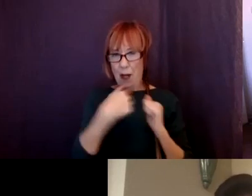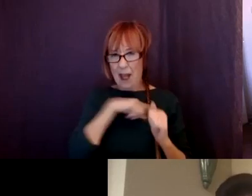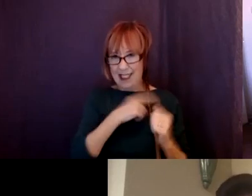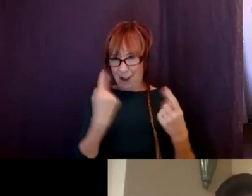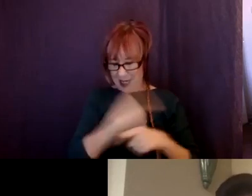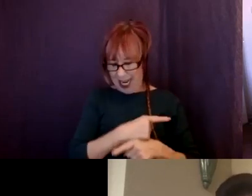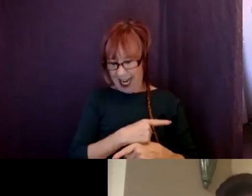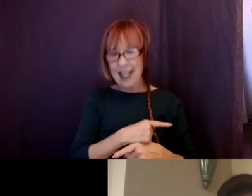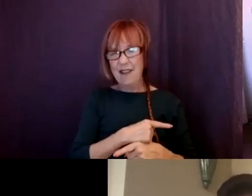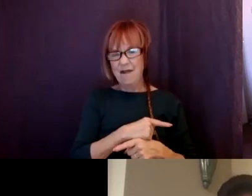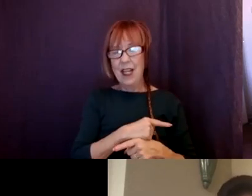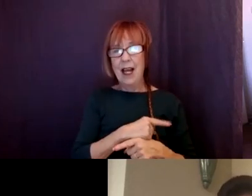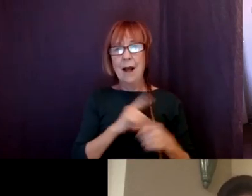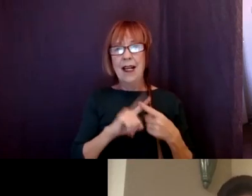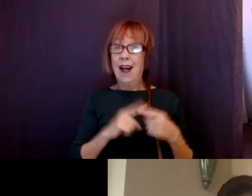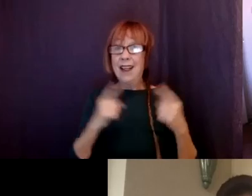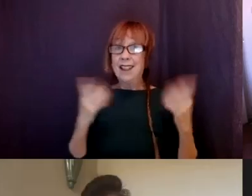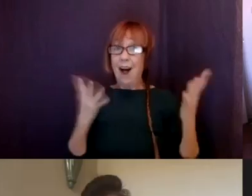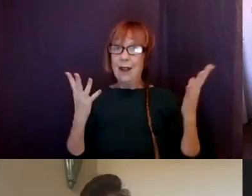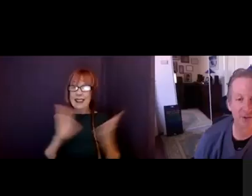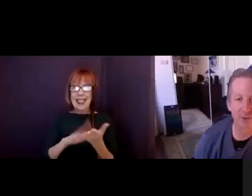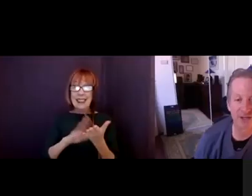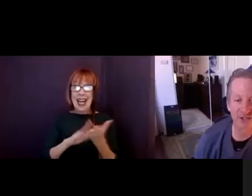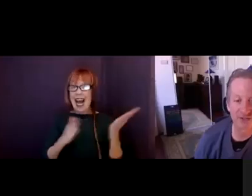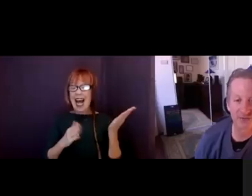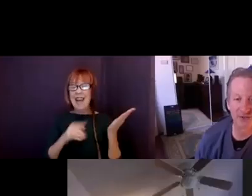da te de dah, who have some questions for you.